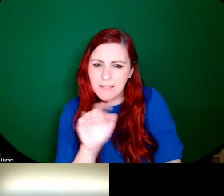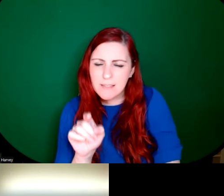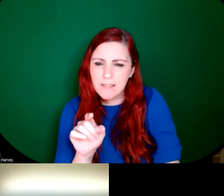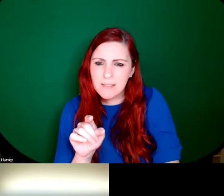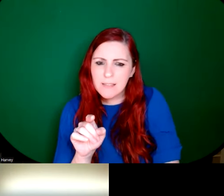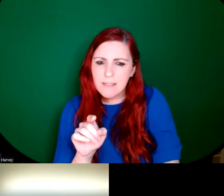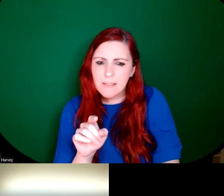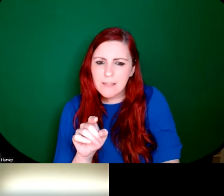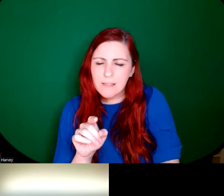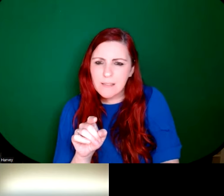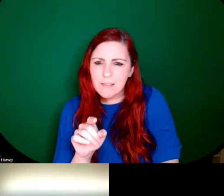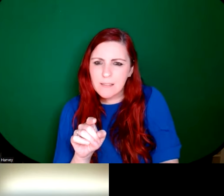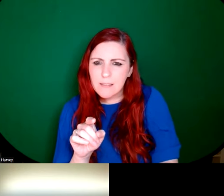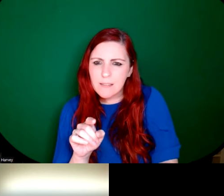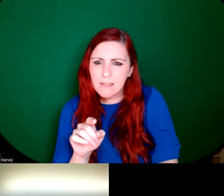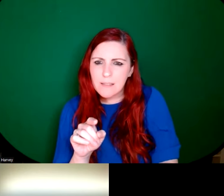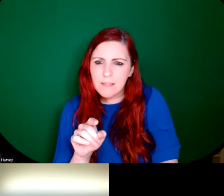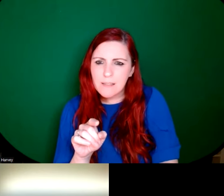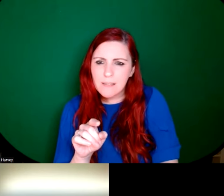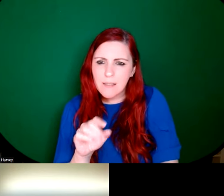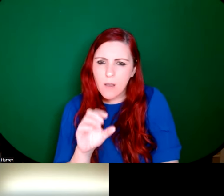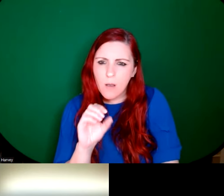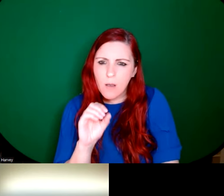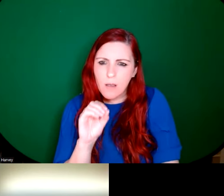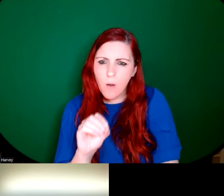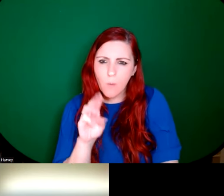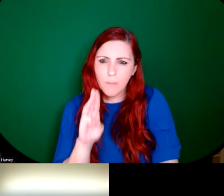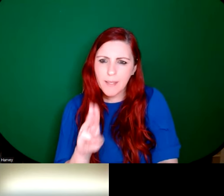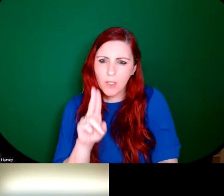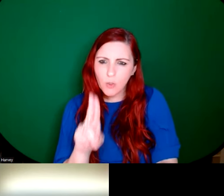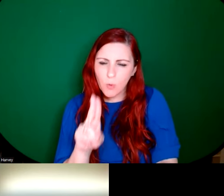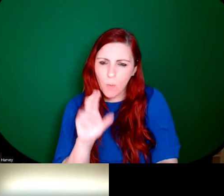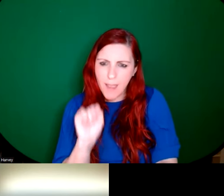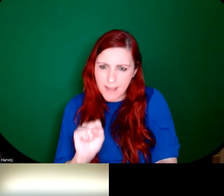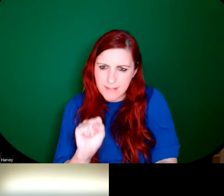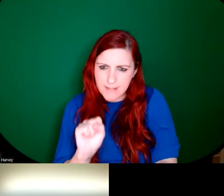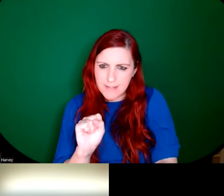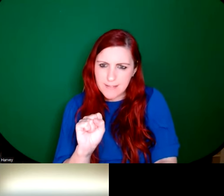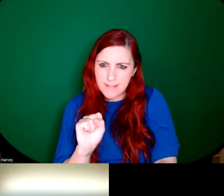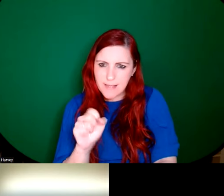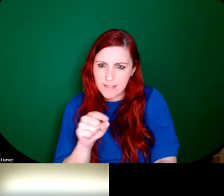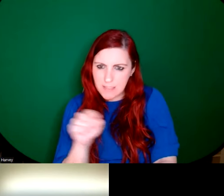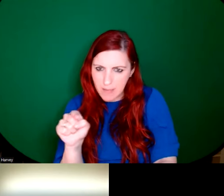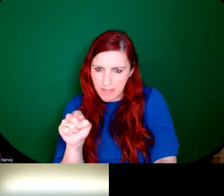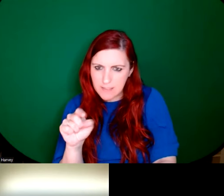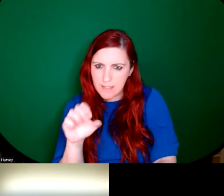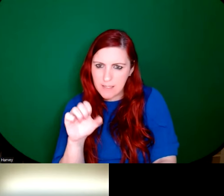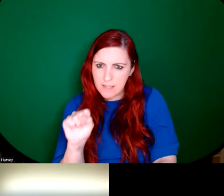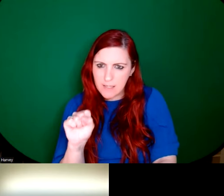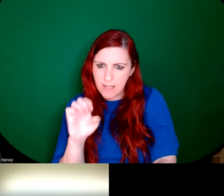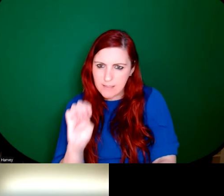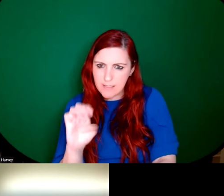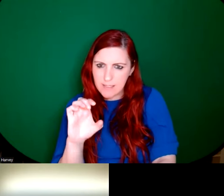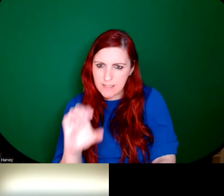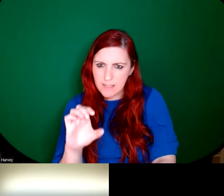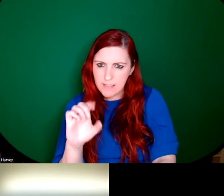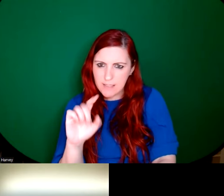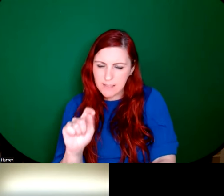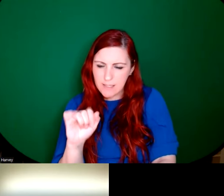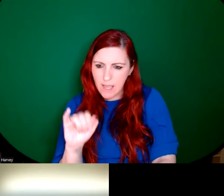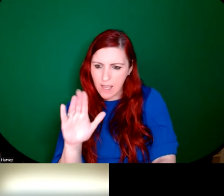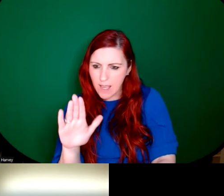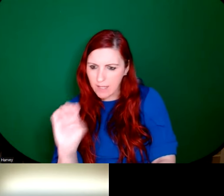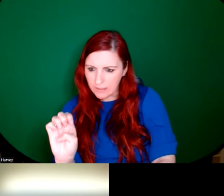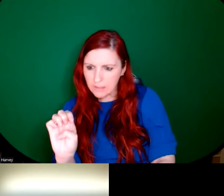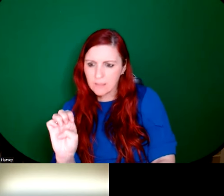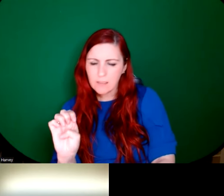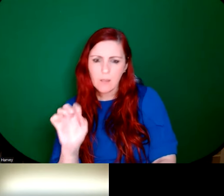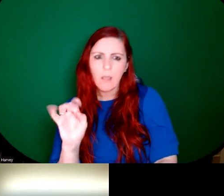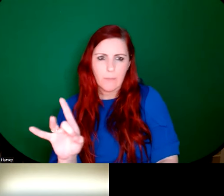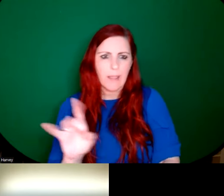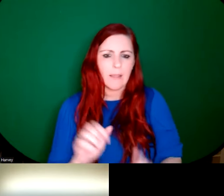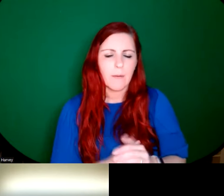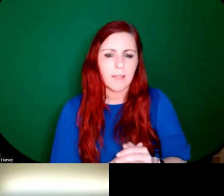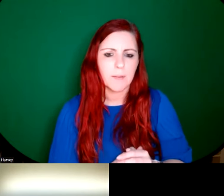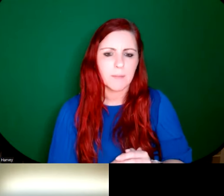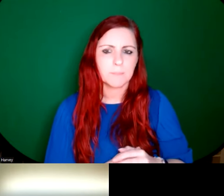Marie Lynch: Opus Sectile. So it's O P, U, S, space? S, E, C, T, I L, E. Opus